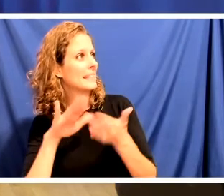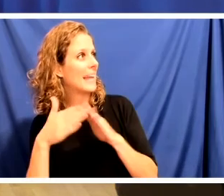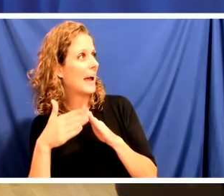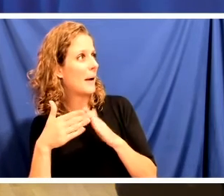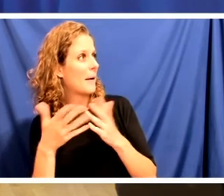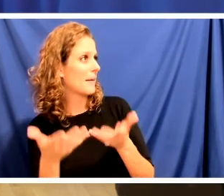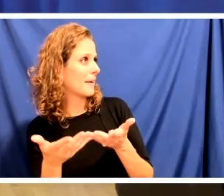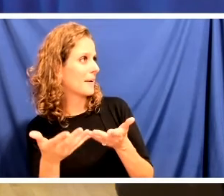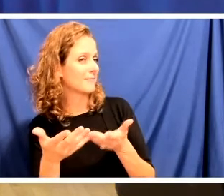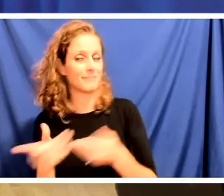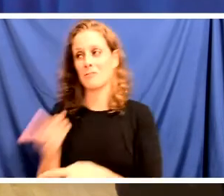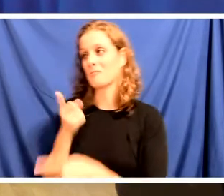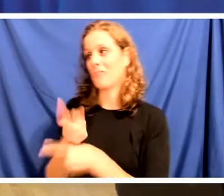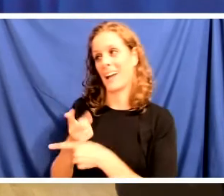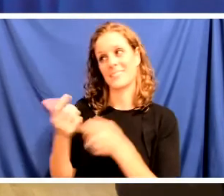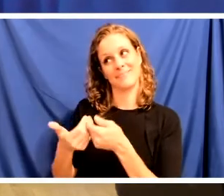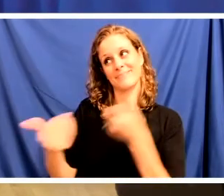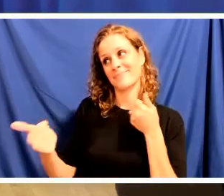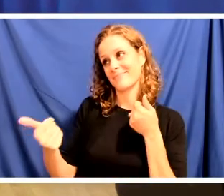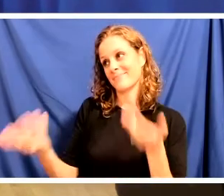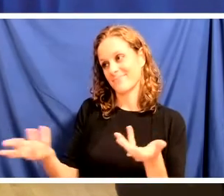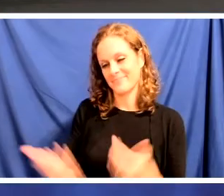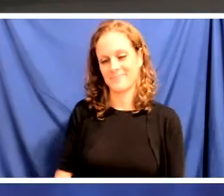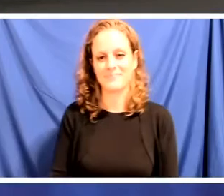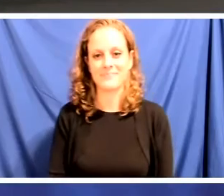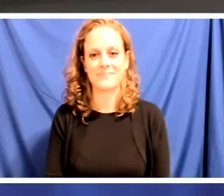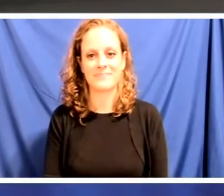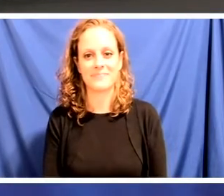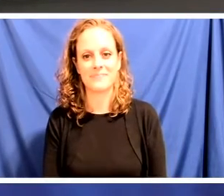SacGov: All right, thank you, that was yeah That was really interesting.